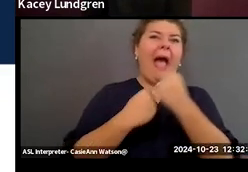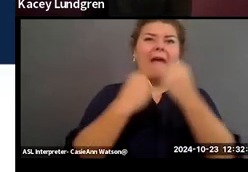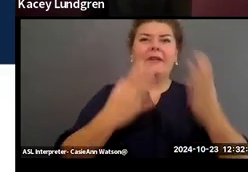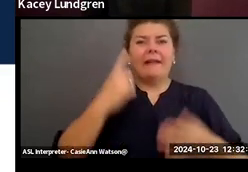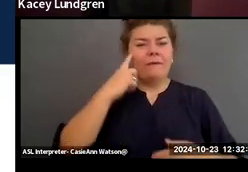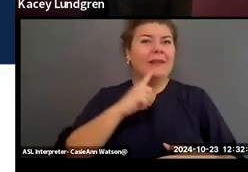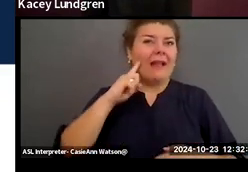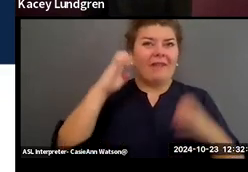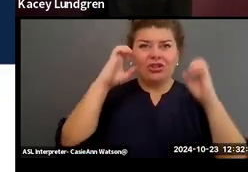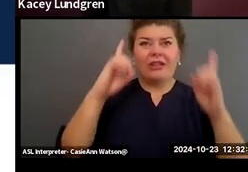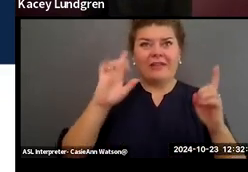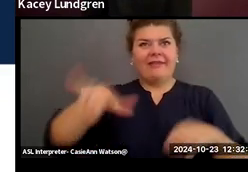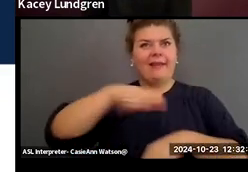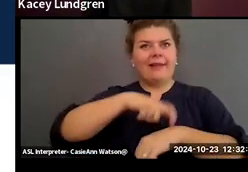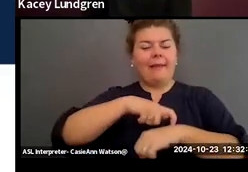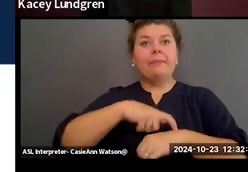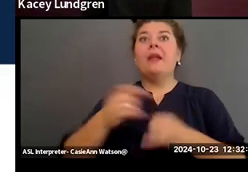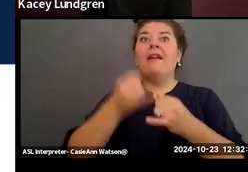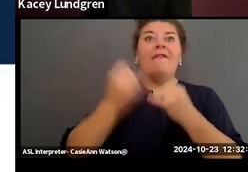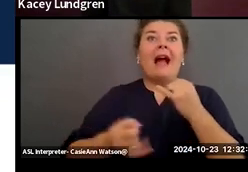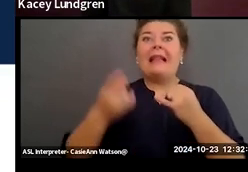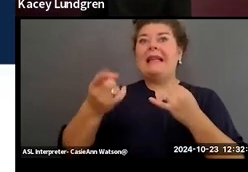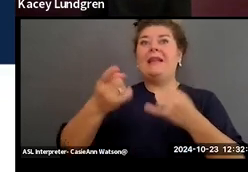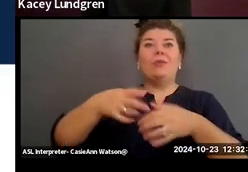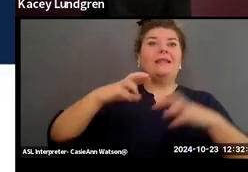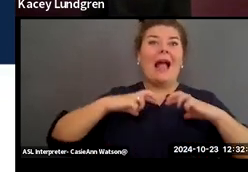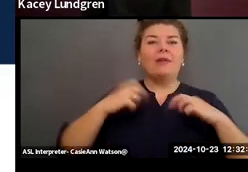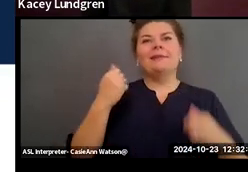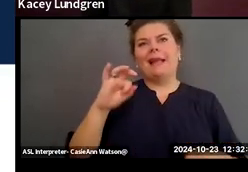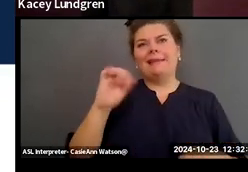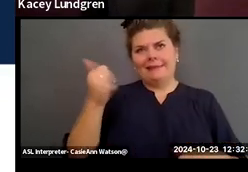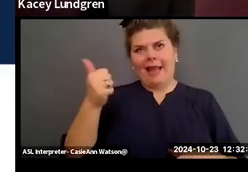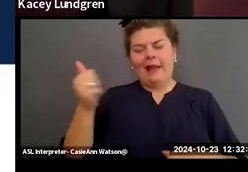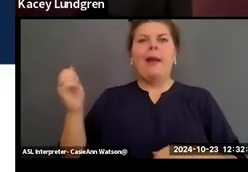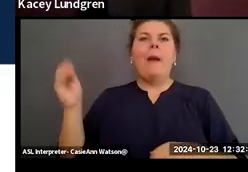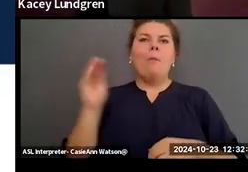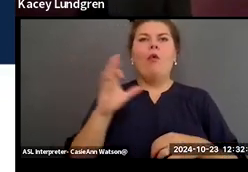during his time. He finally retired in 1910 and moved back to Hartford, Connecticut.